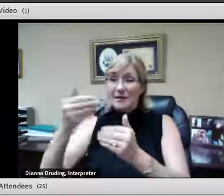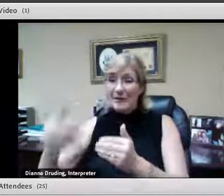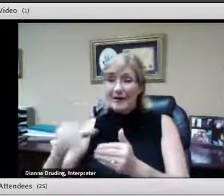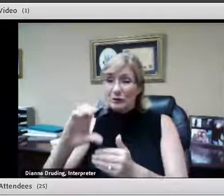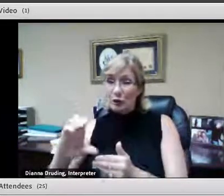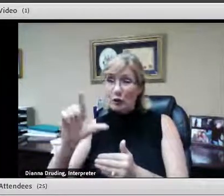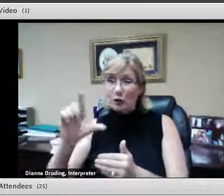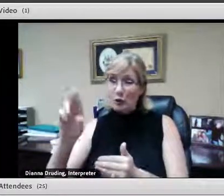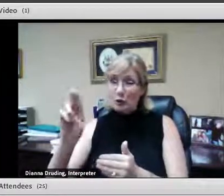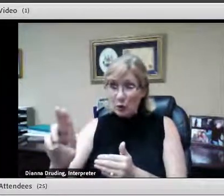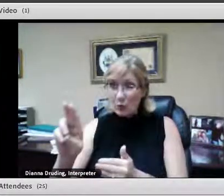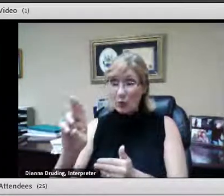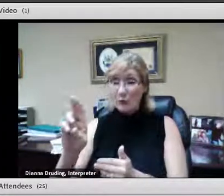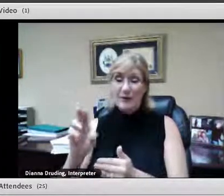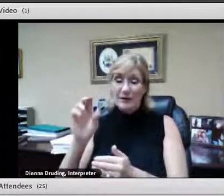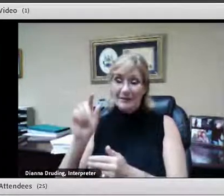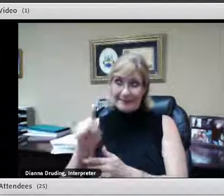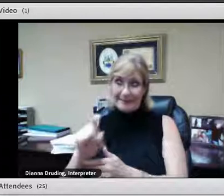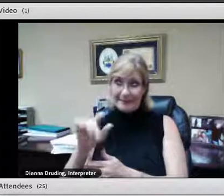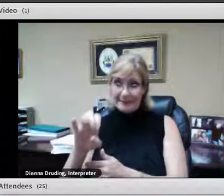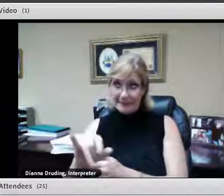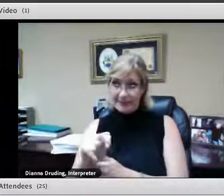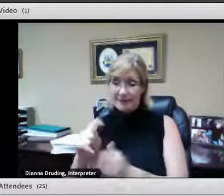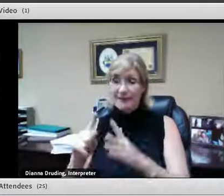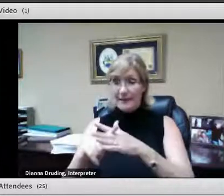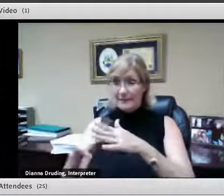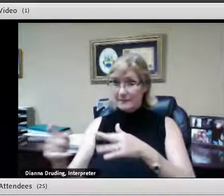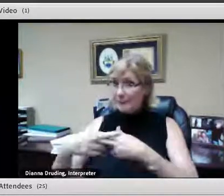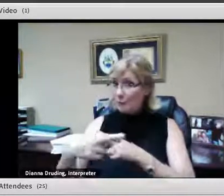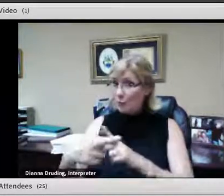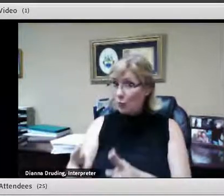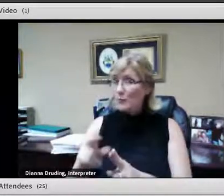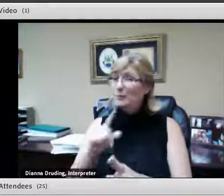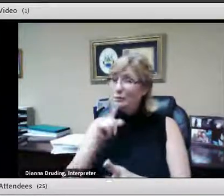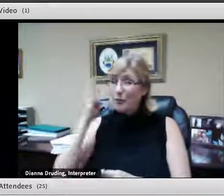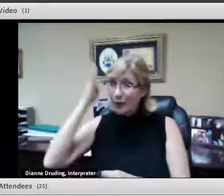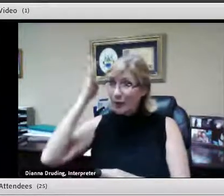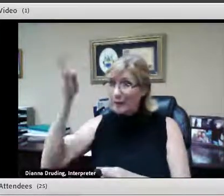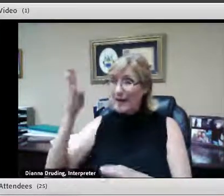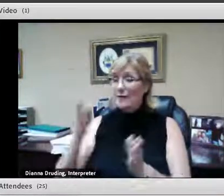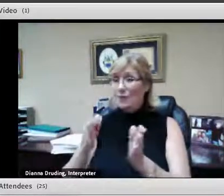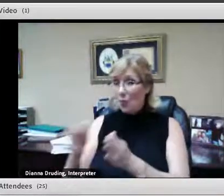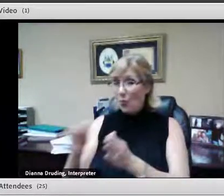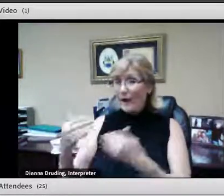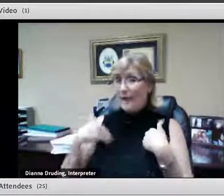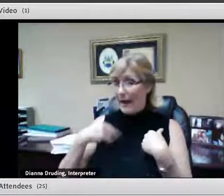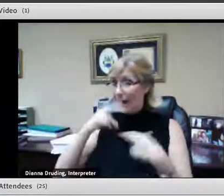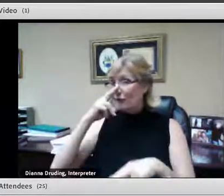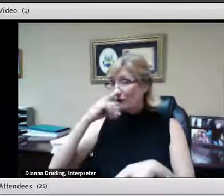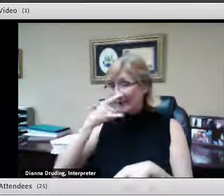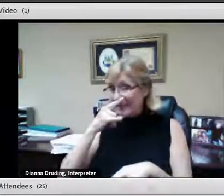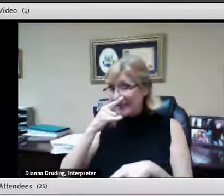or just the idea of an escape room is a really creative way to have kids problem-solve and come up with neat ideas.